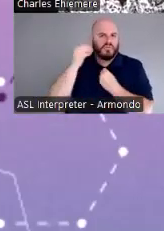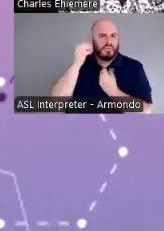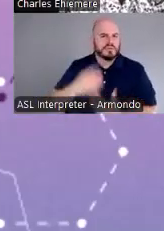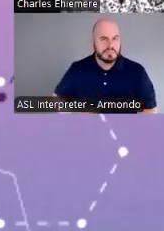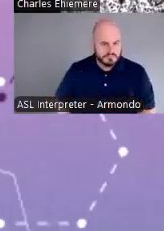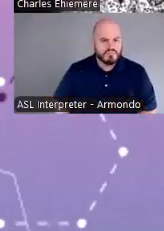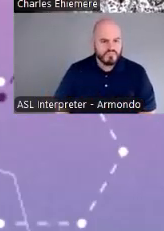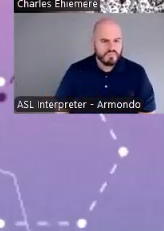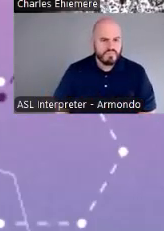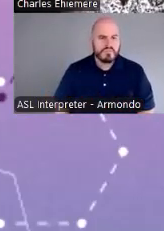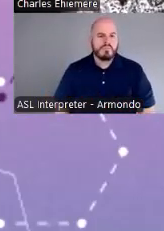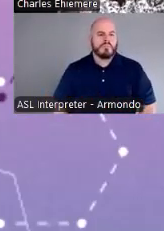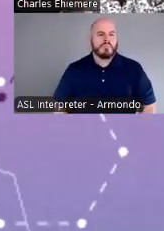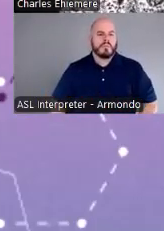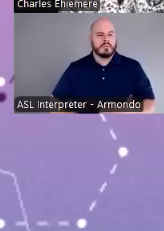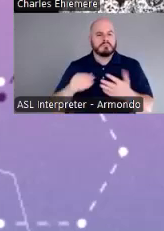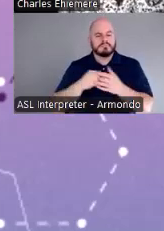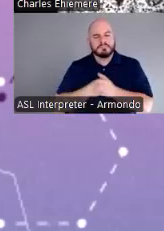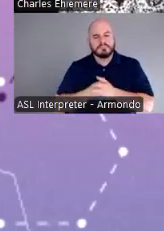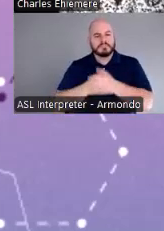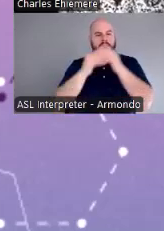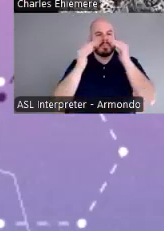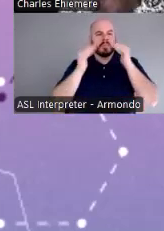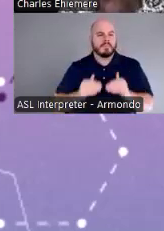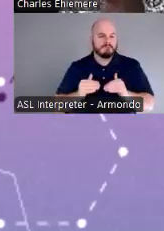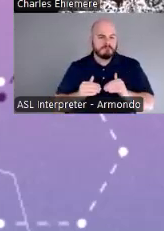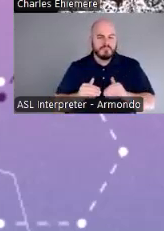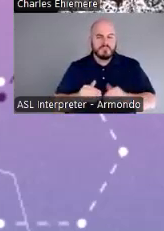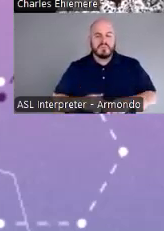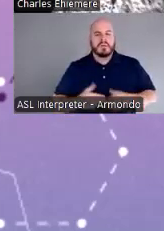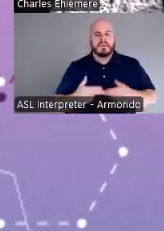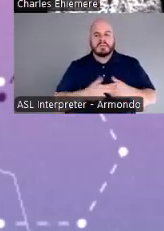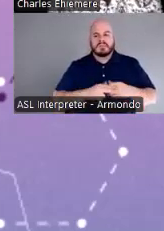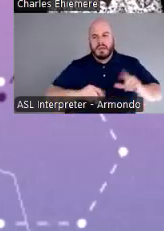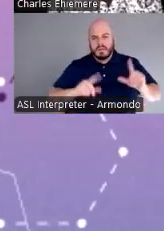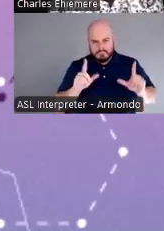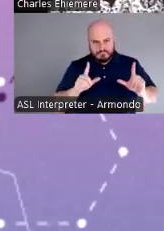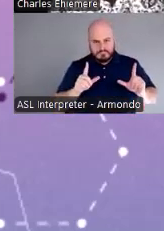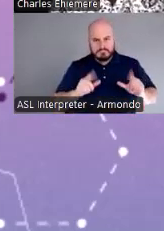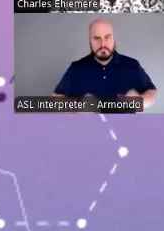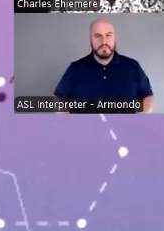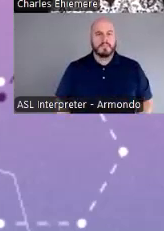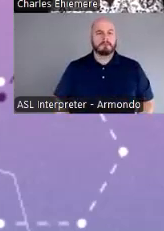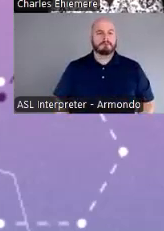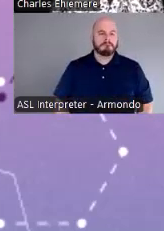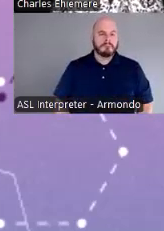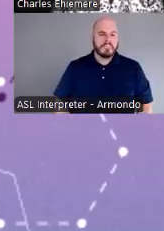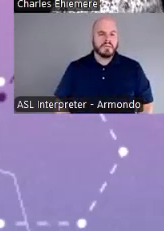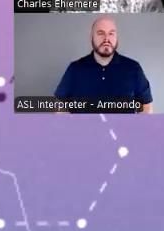so we kind of let them understand that some of those things are just rumors.